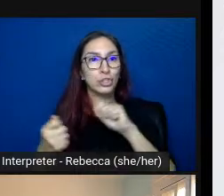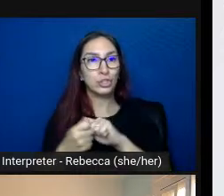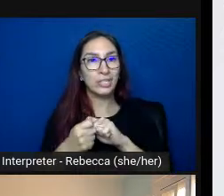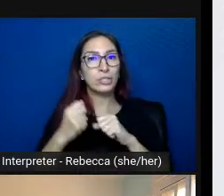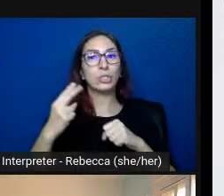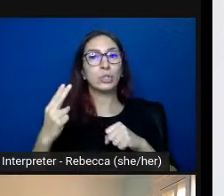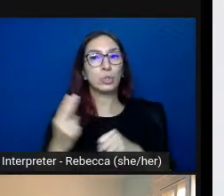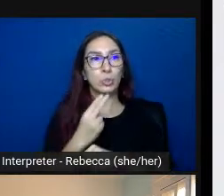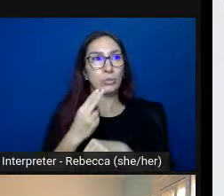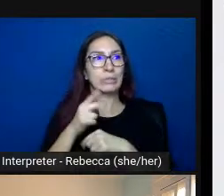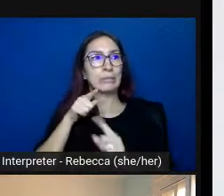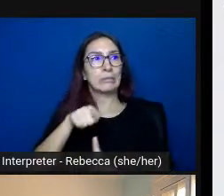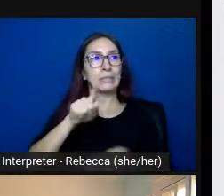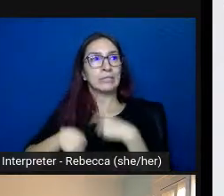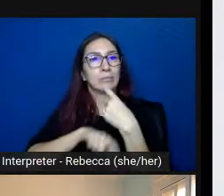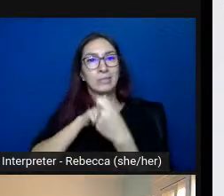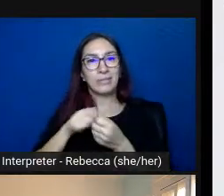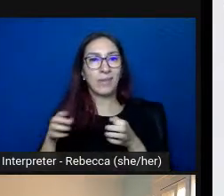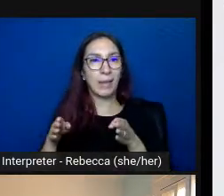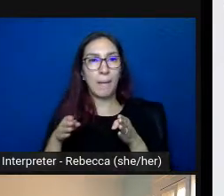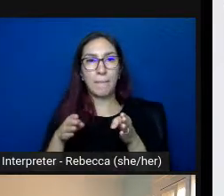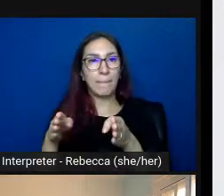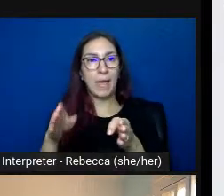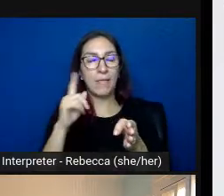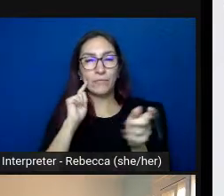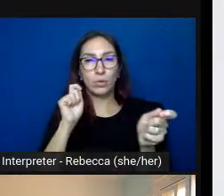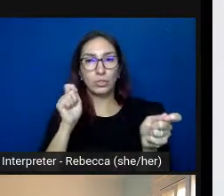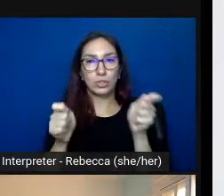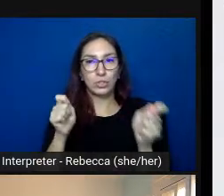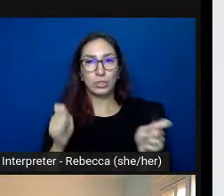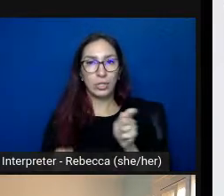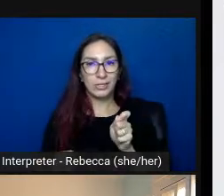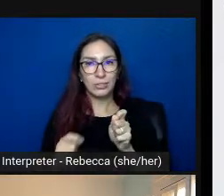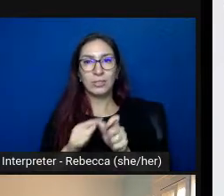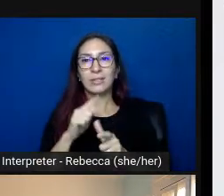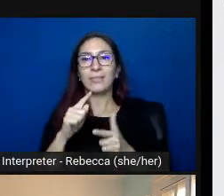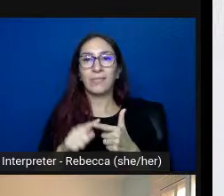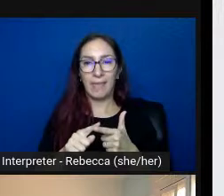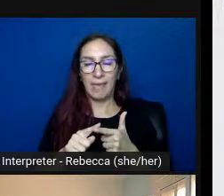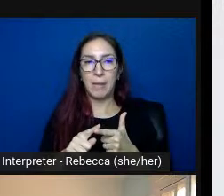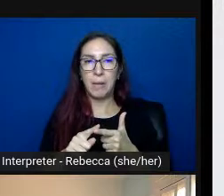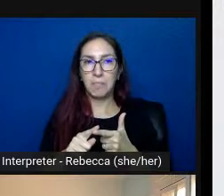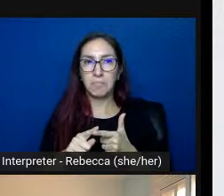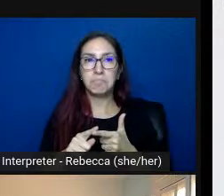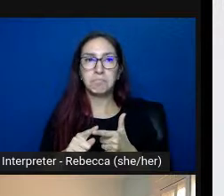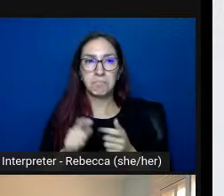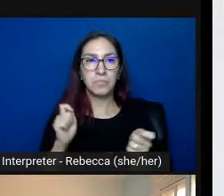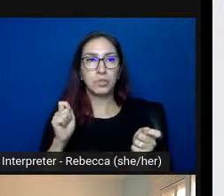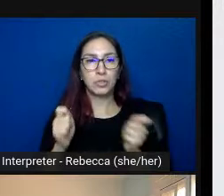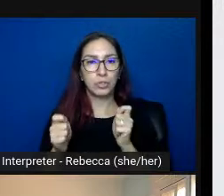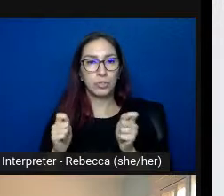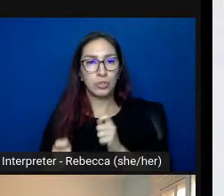Plugin gives you in the front and, in the view, you can change it using a specific path for changes and then